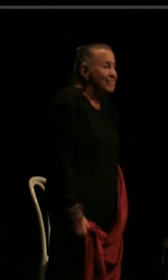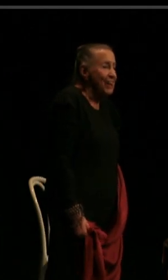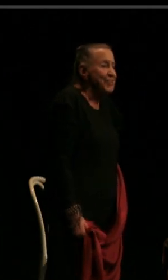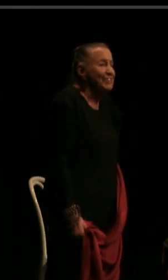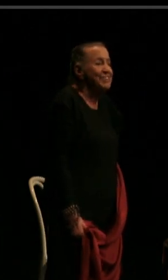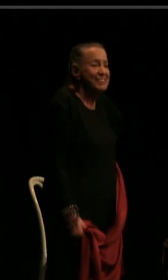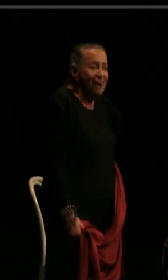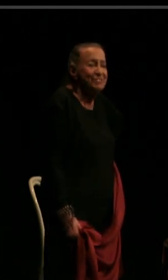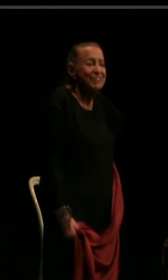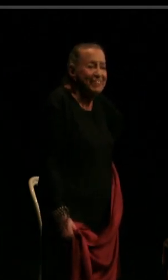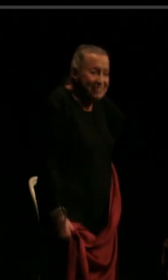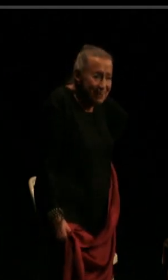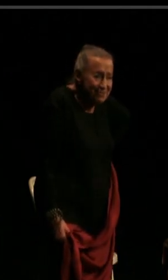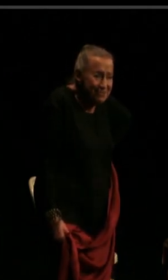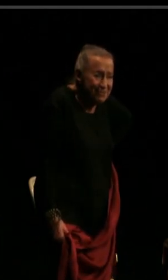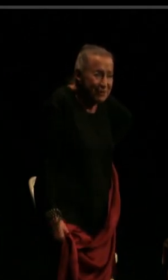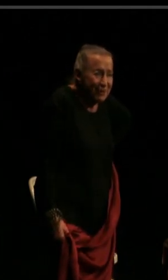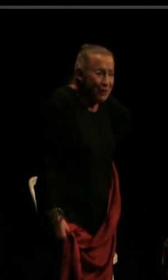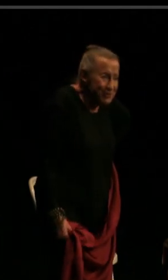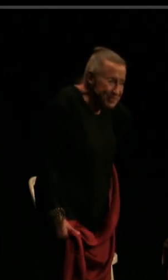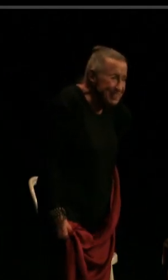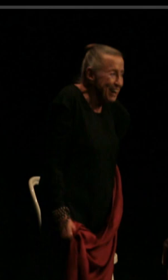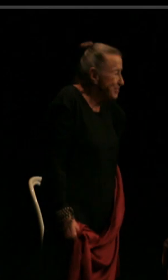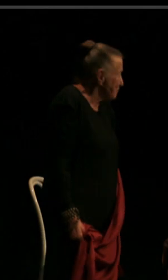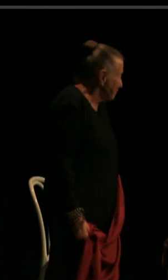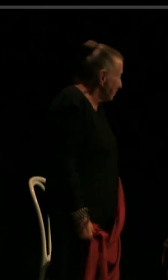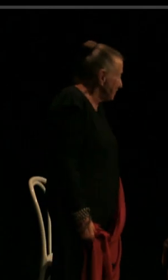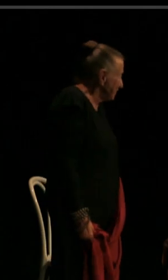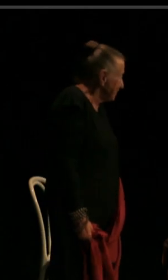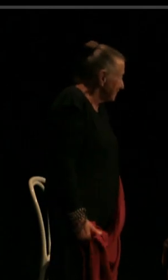they found that their anger slowly evanesced.